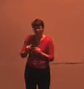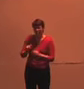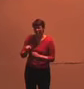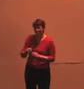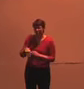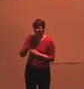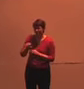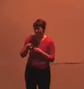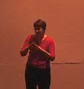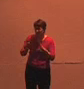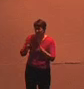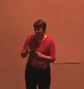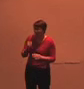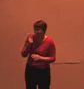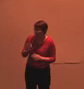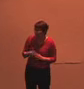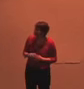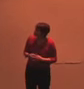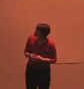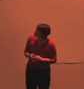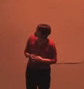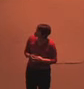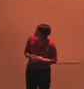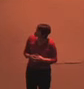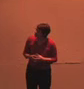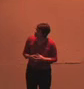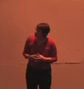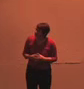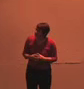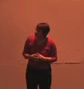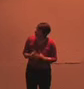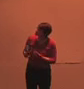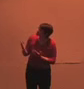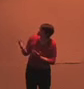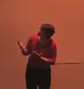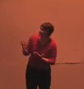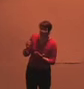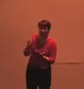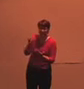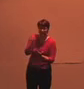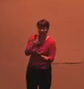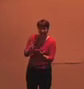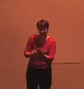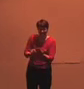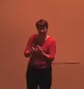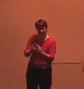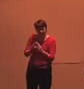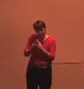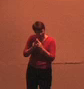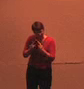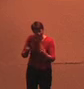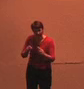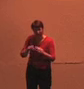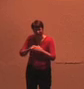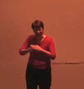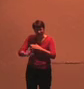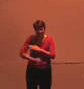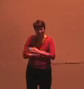And this is designed for such a really fundamental aspect